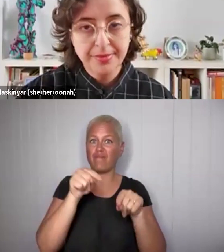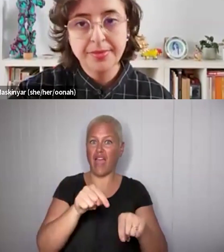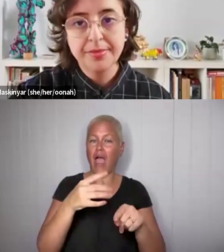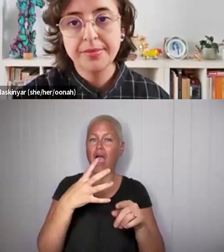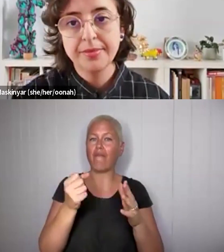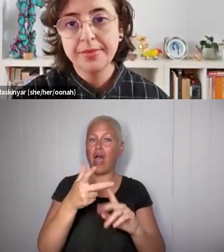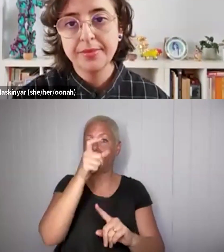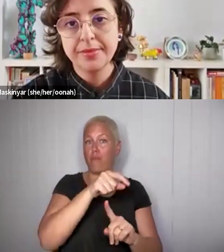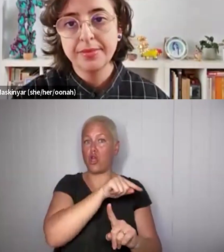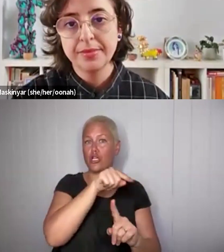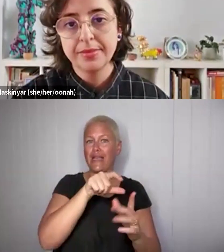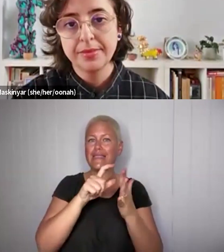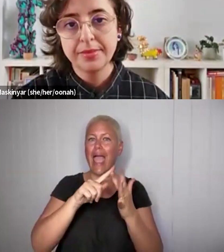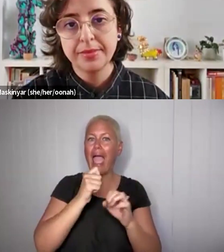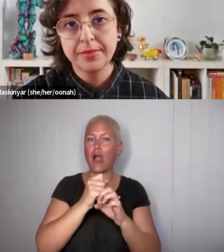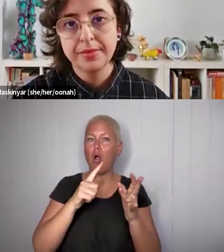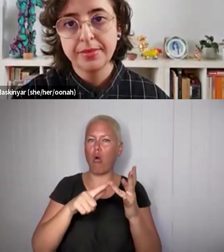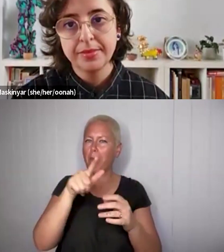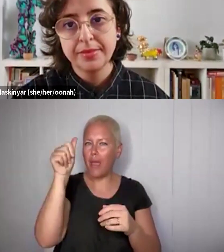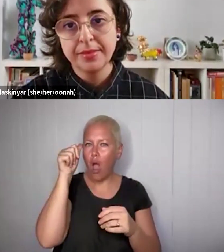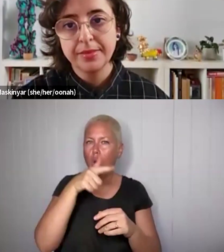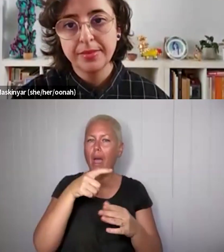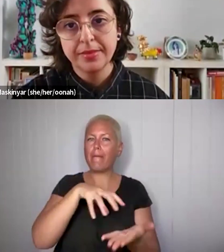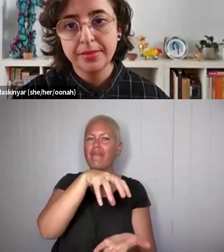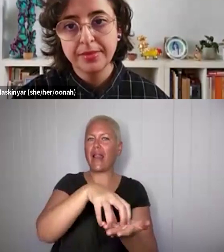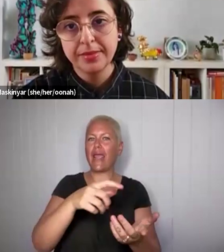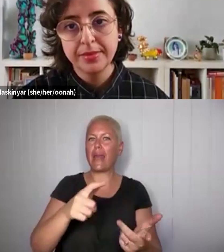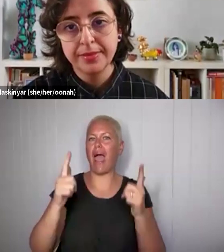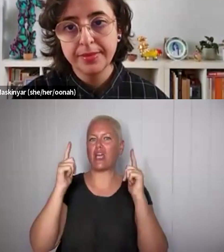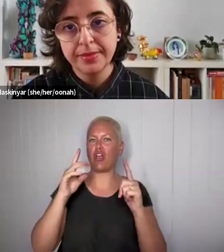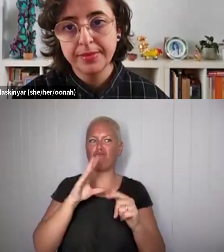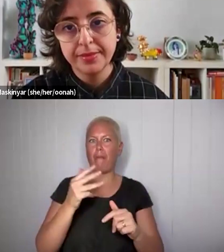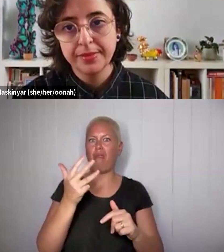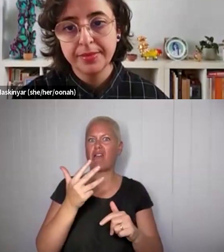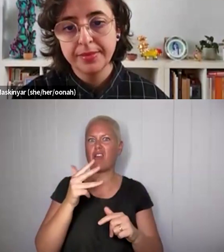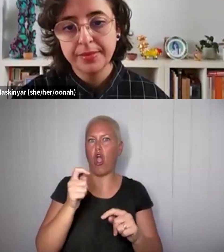who many of you may know, who has been our Pavilion manager since the early 90s in Venice.